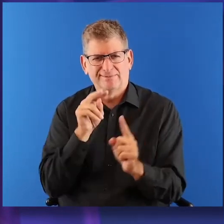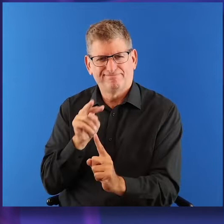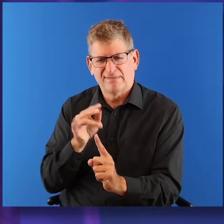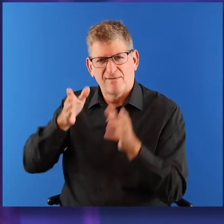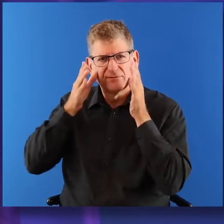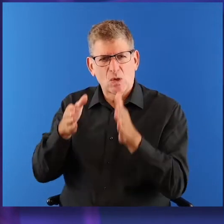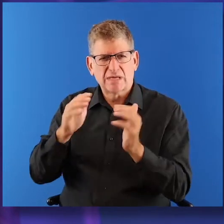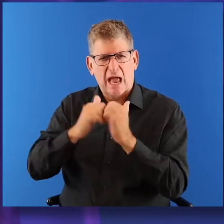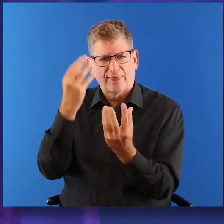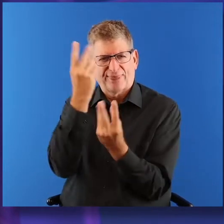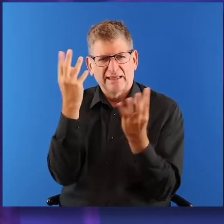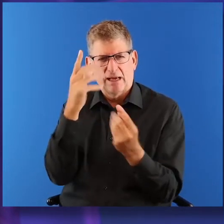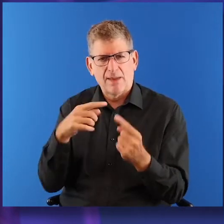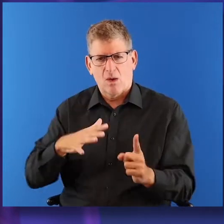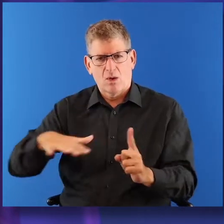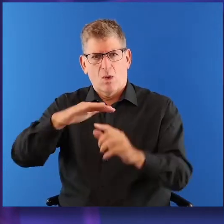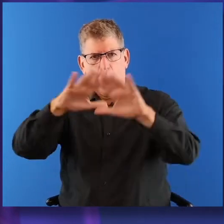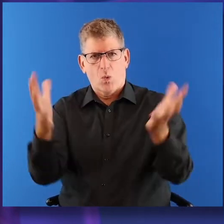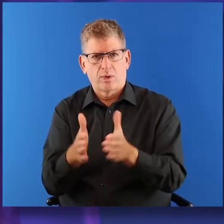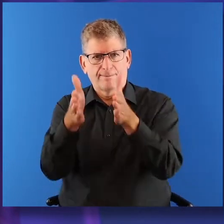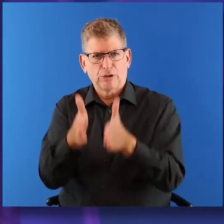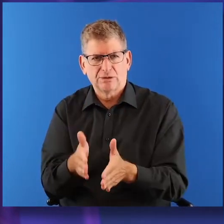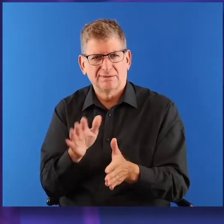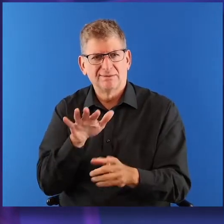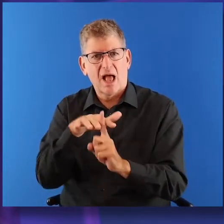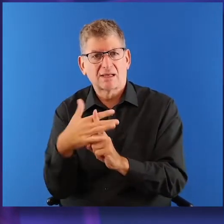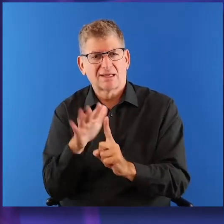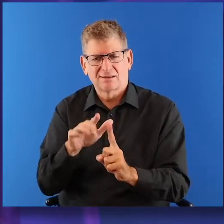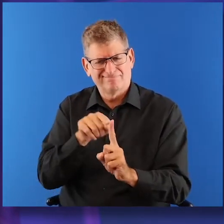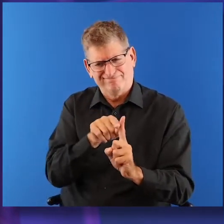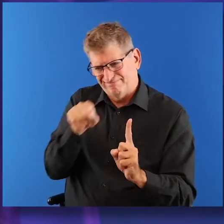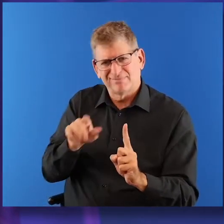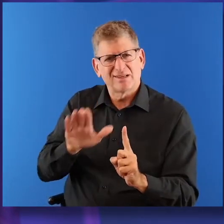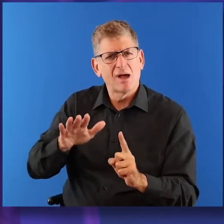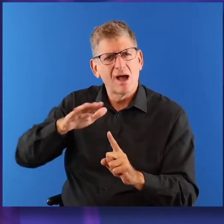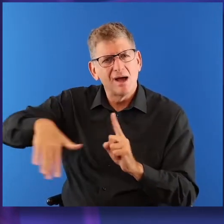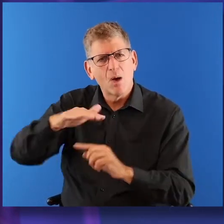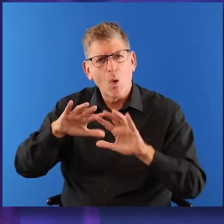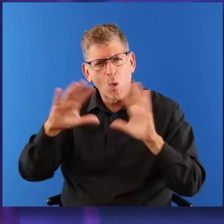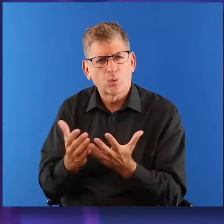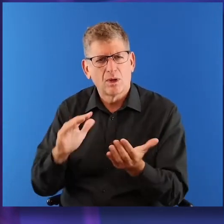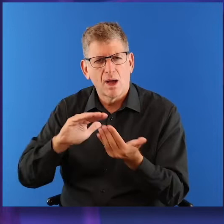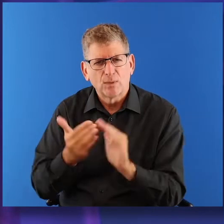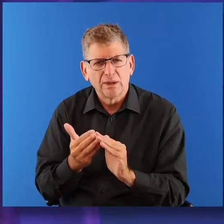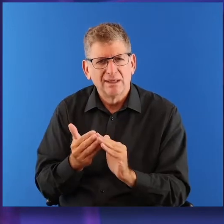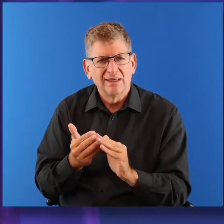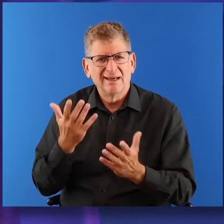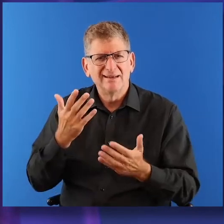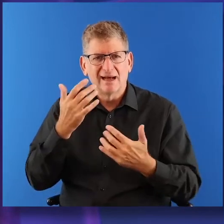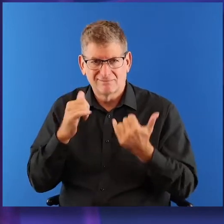we understood that they were shaped and forged in community and so when we stepped into this moment of pandemic,